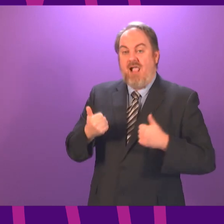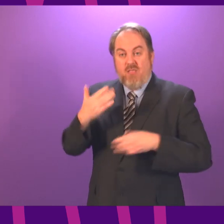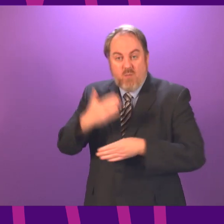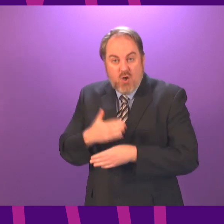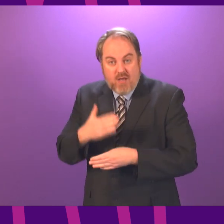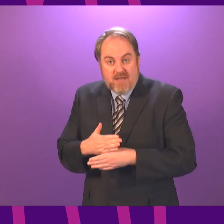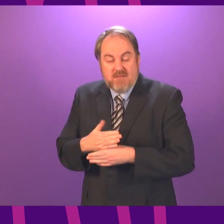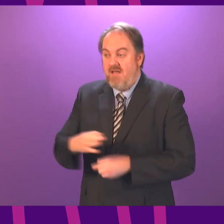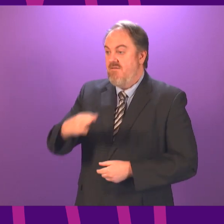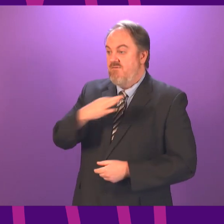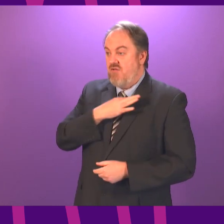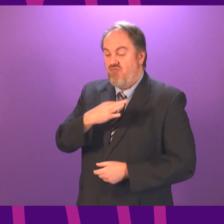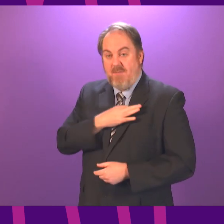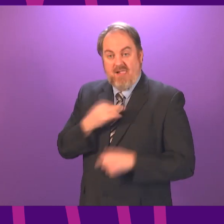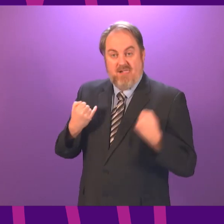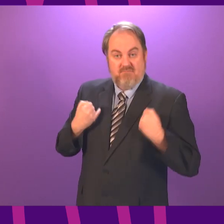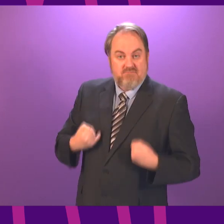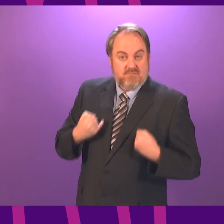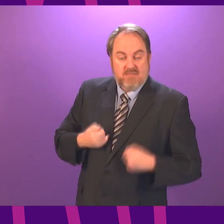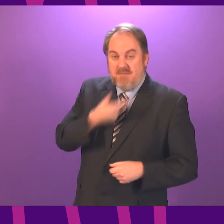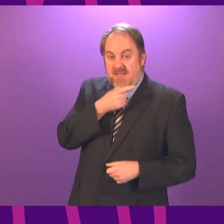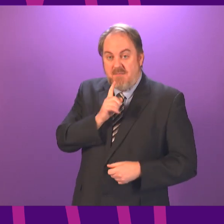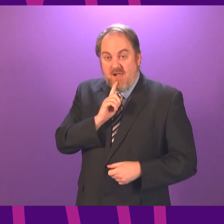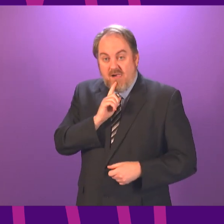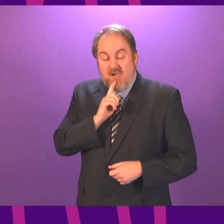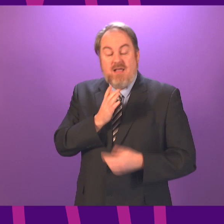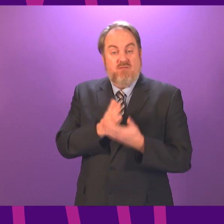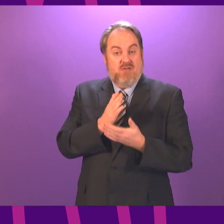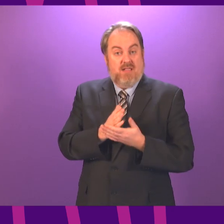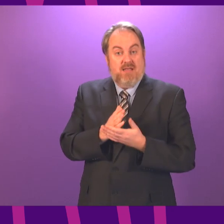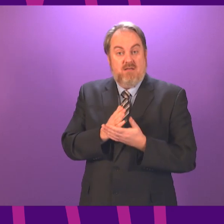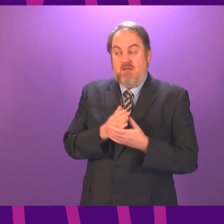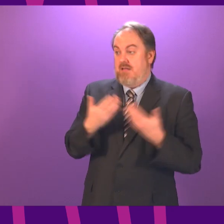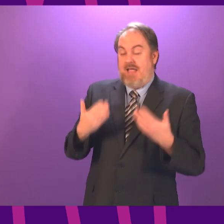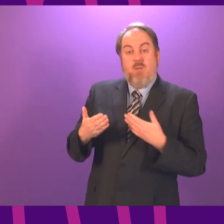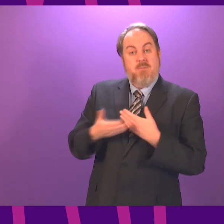vulnerability. In addition, 64 per cent of 65 to 69-year-olds have now received the first